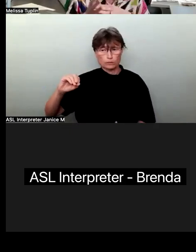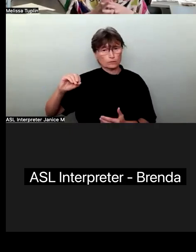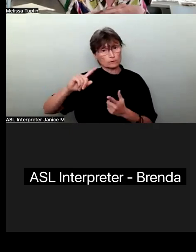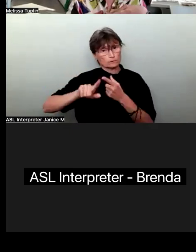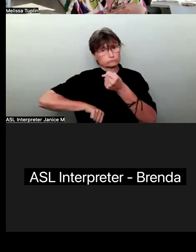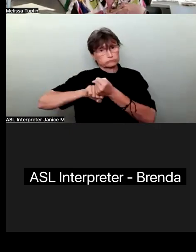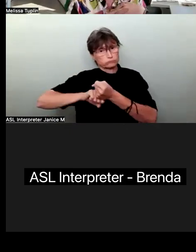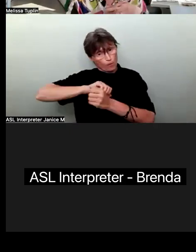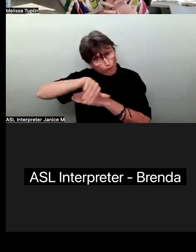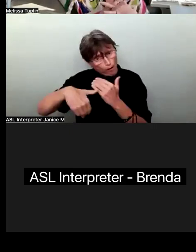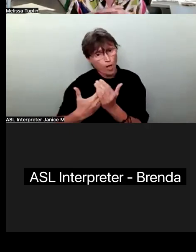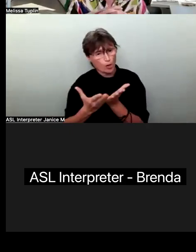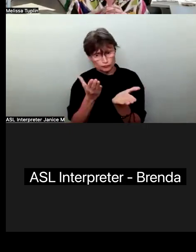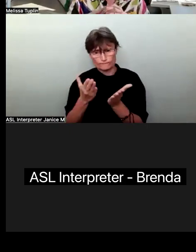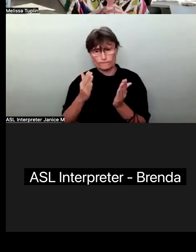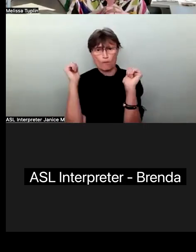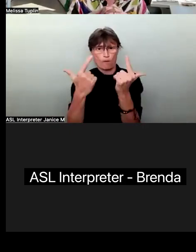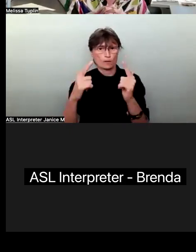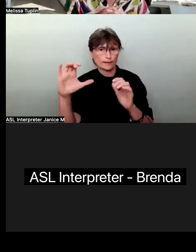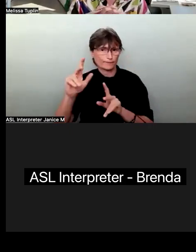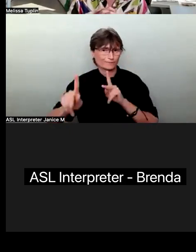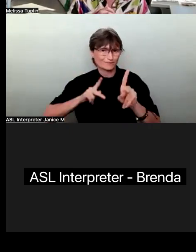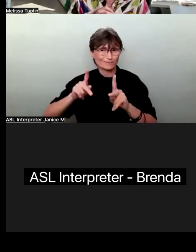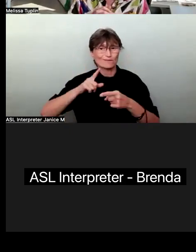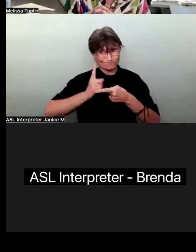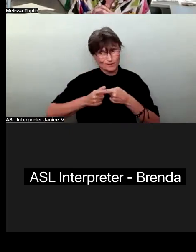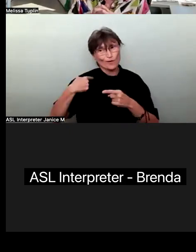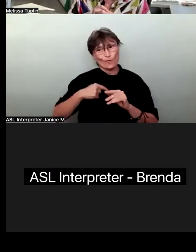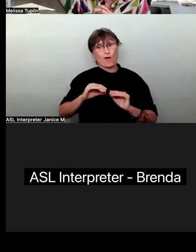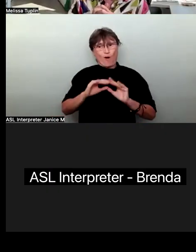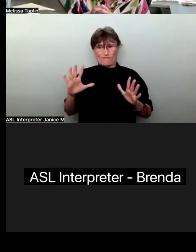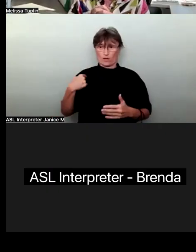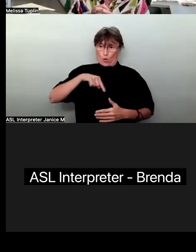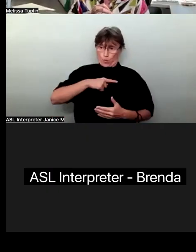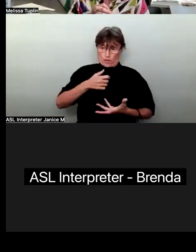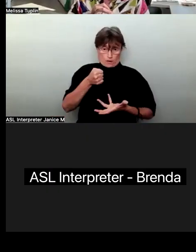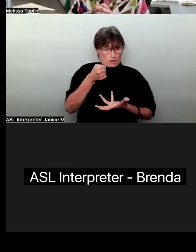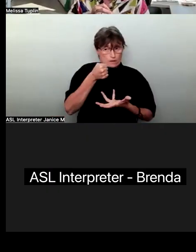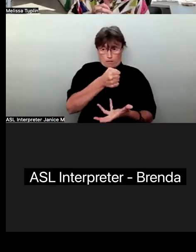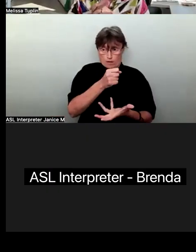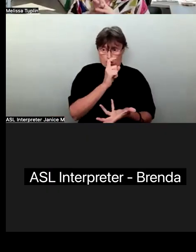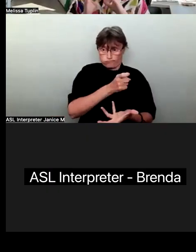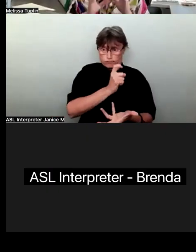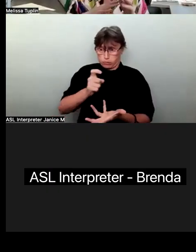we are encouraging the organizations we fund to consider how their own work contributes to that.